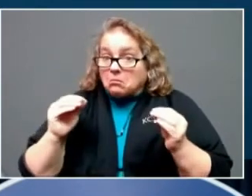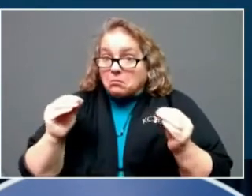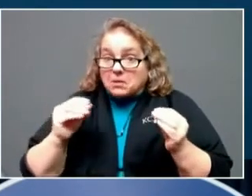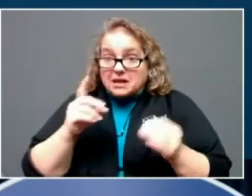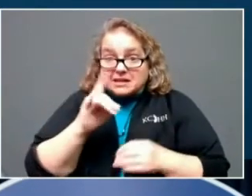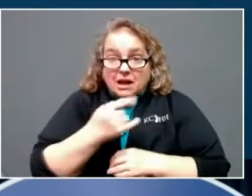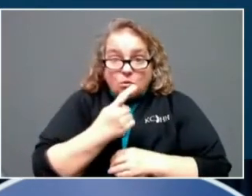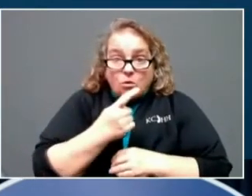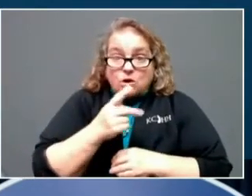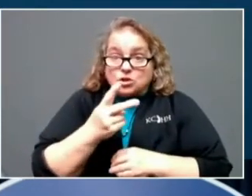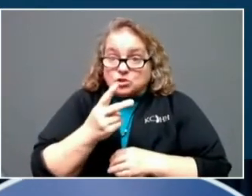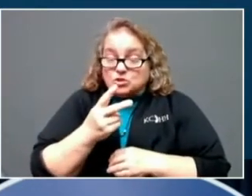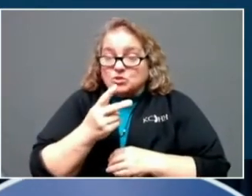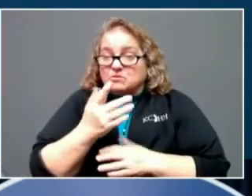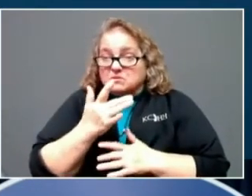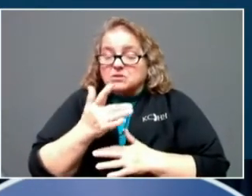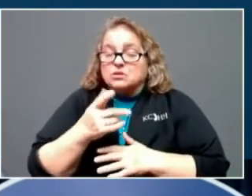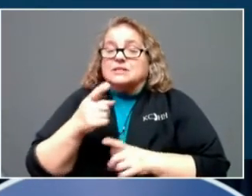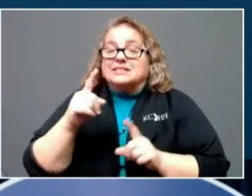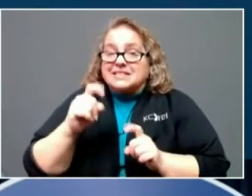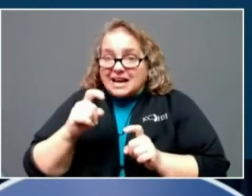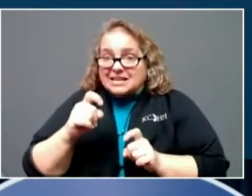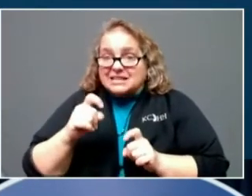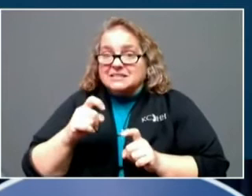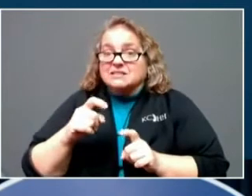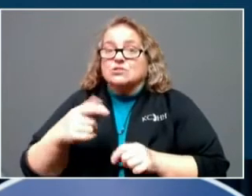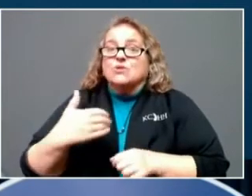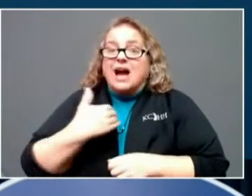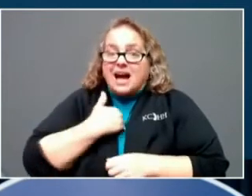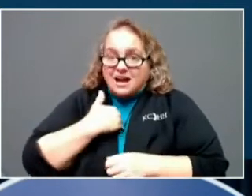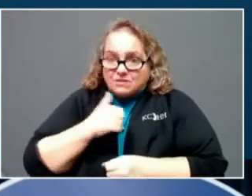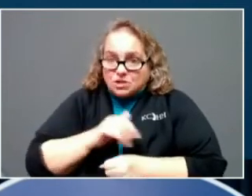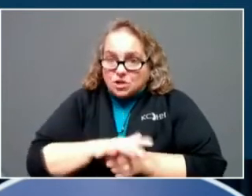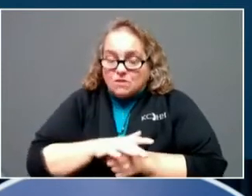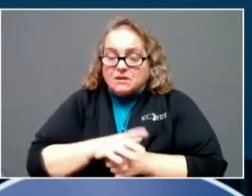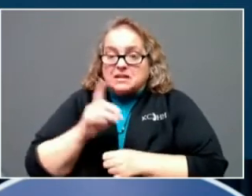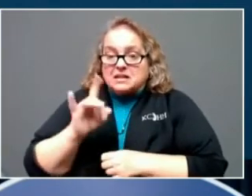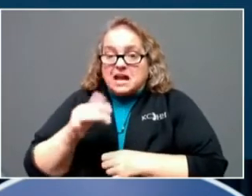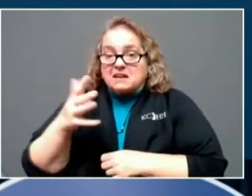positive and by day five year or six, your symptoms fully resolved. You can